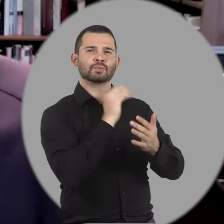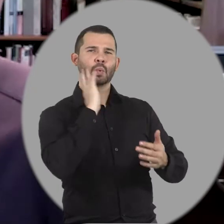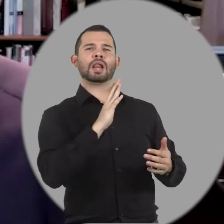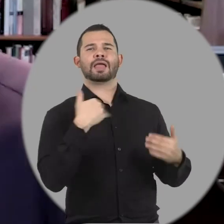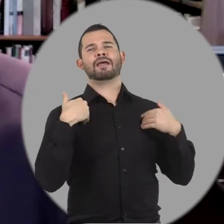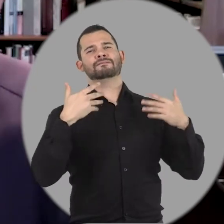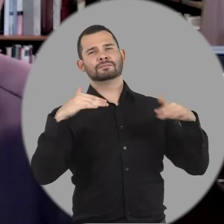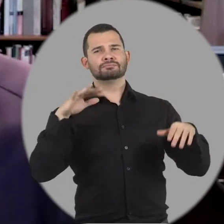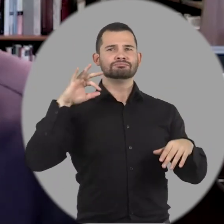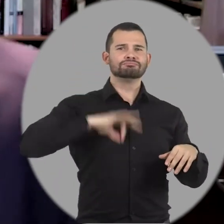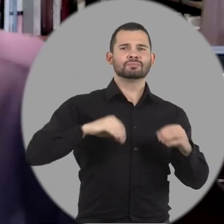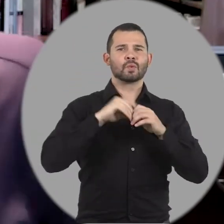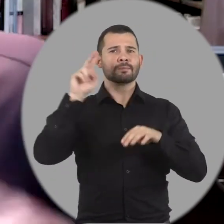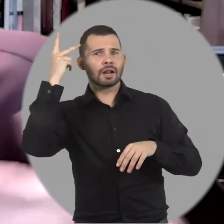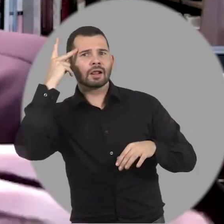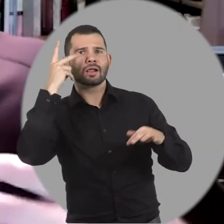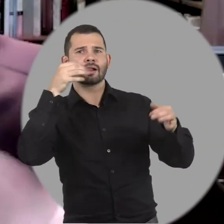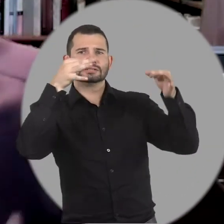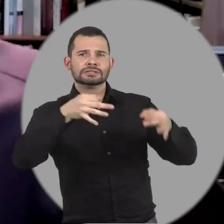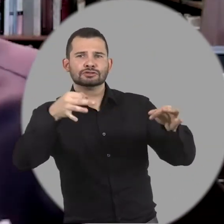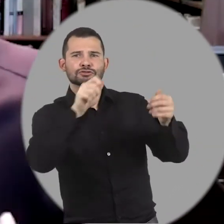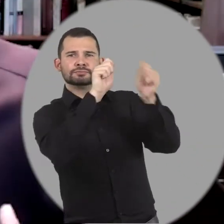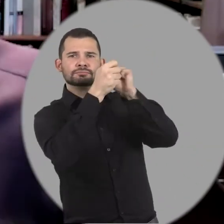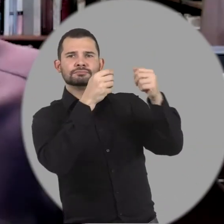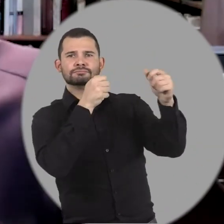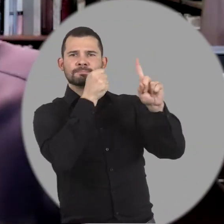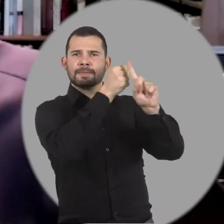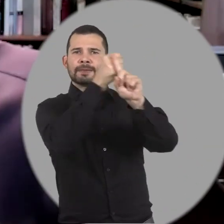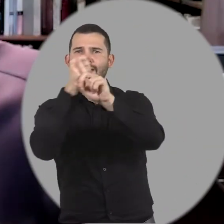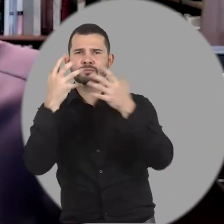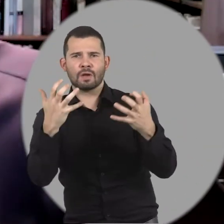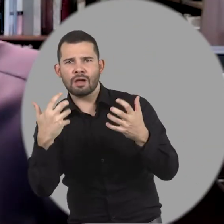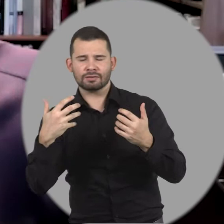decisions that we want. So the more we take our movement responsibilities seriously